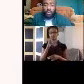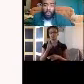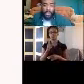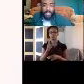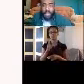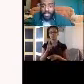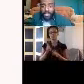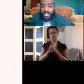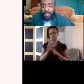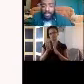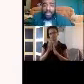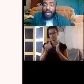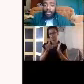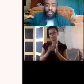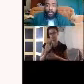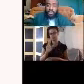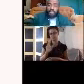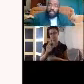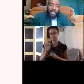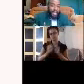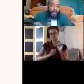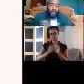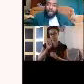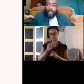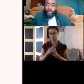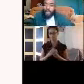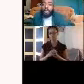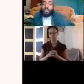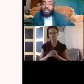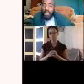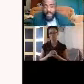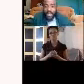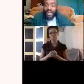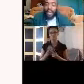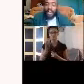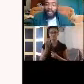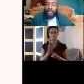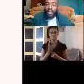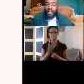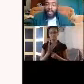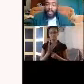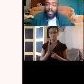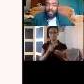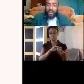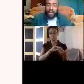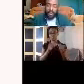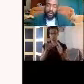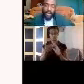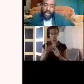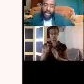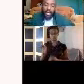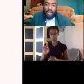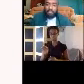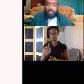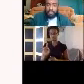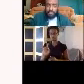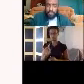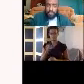be organizations, this could be within your community and how to relate to one another.